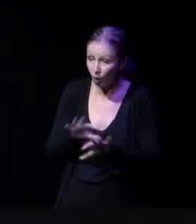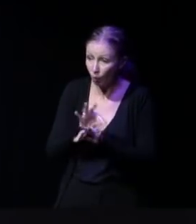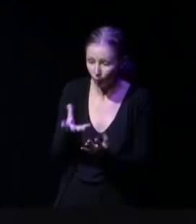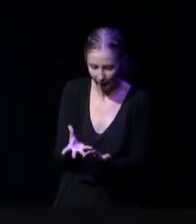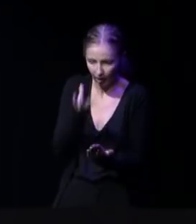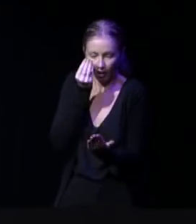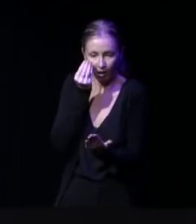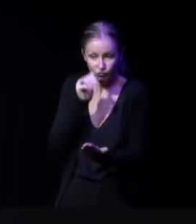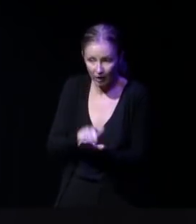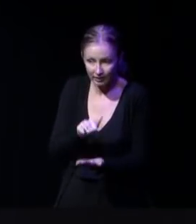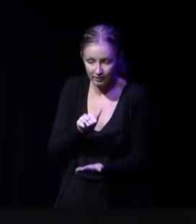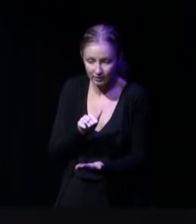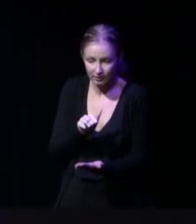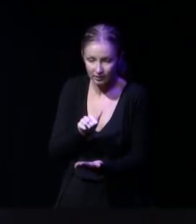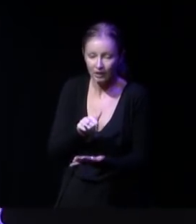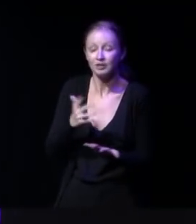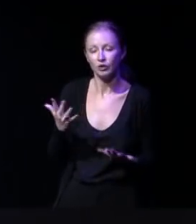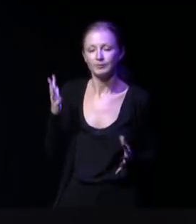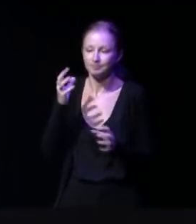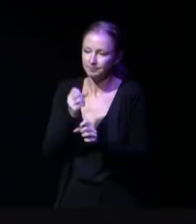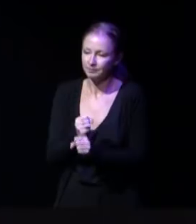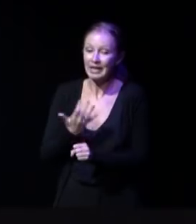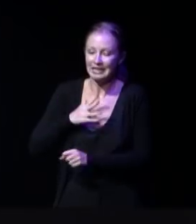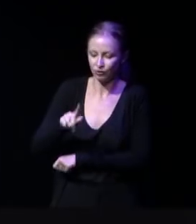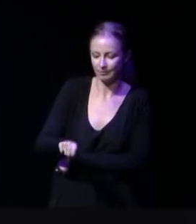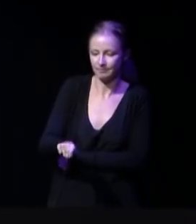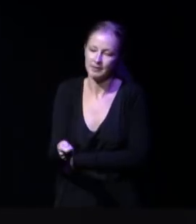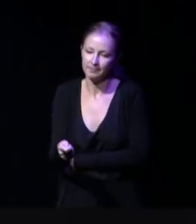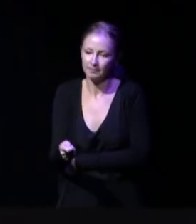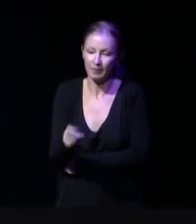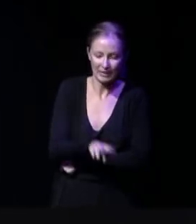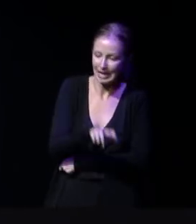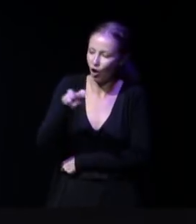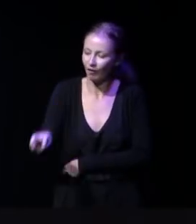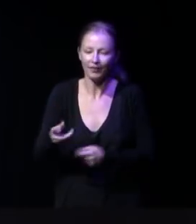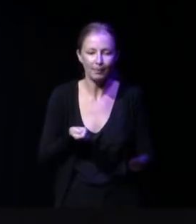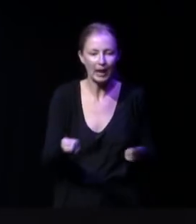So at the end of the day, we must change the channel, we must get off the bus, we must stop looking outward